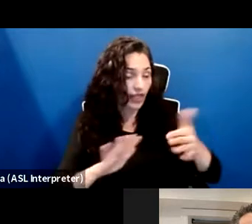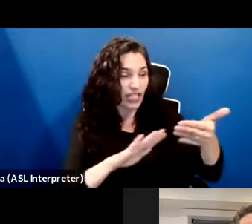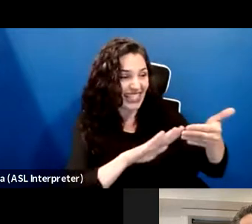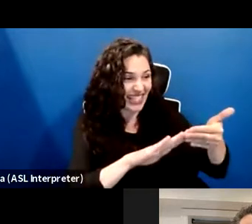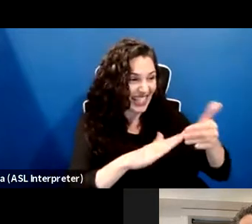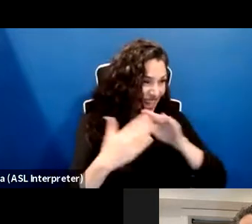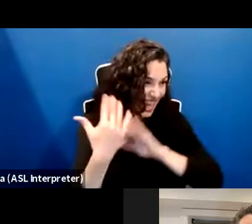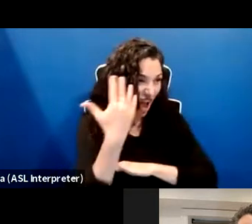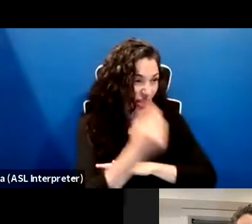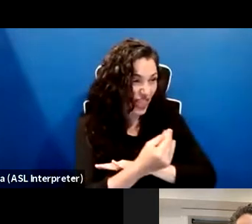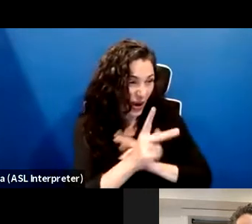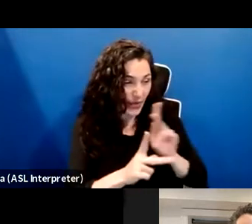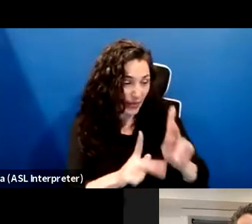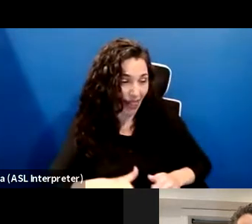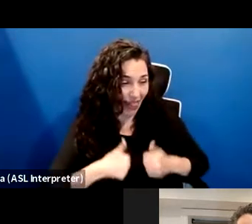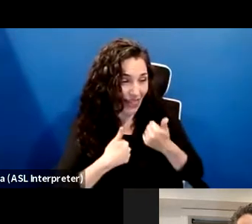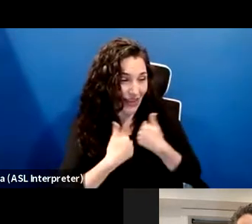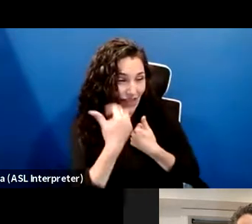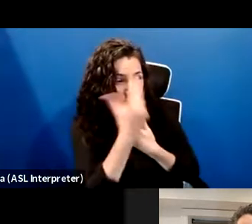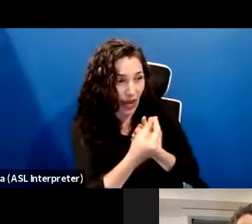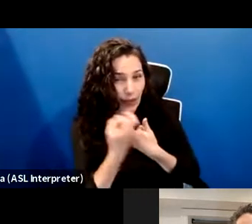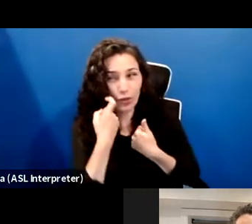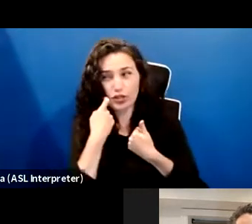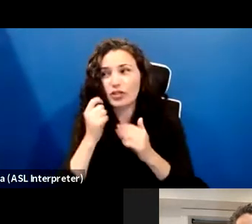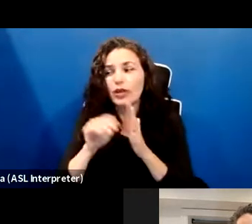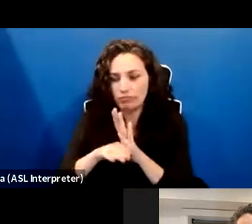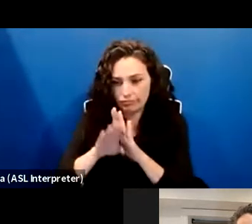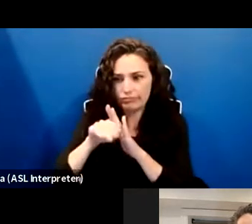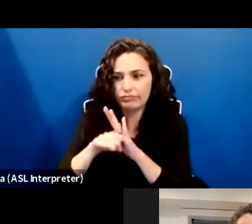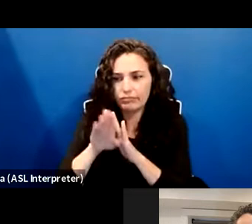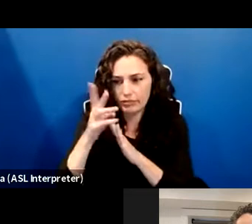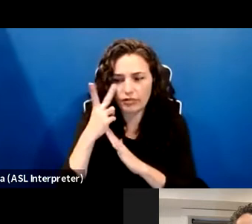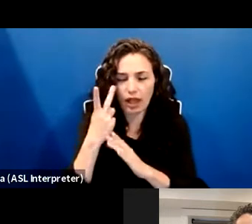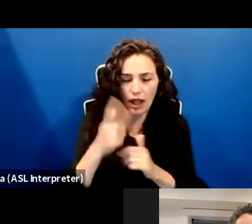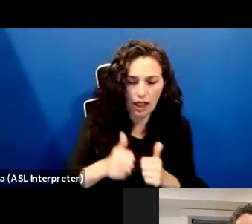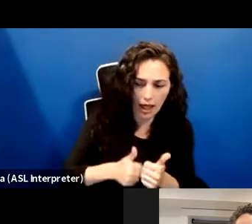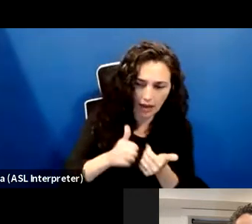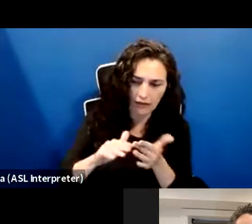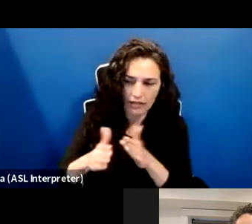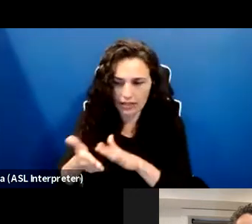but you've been through such a roller coaster. You've seen life and death, and what really happened here,